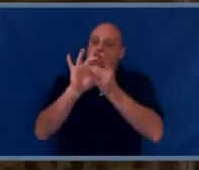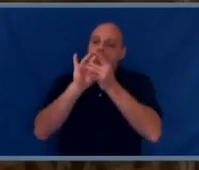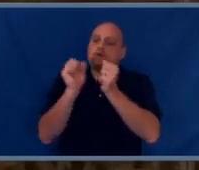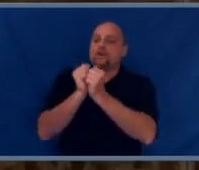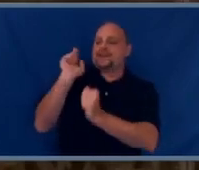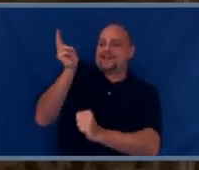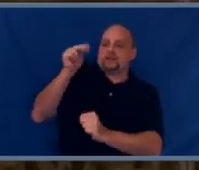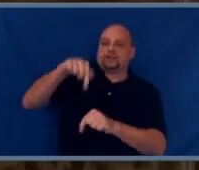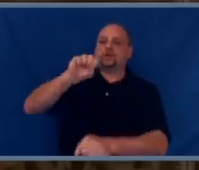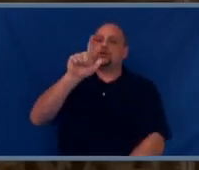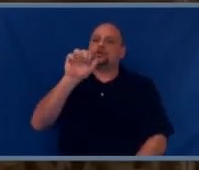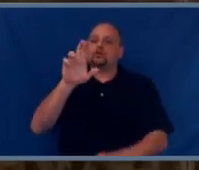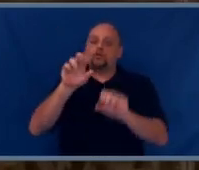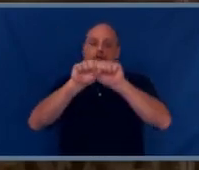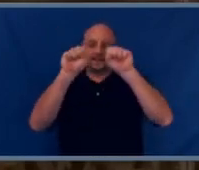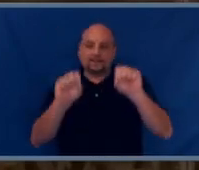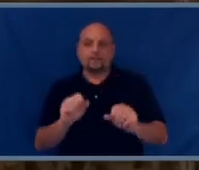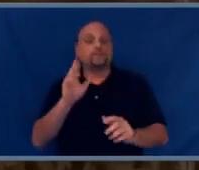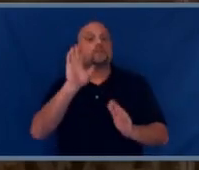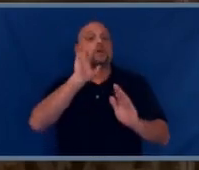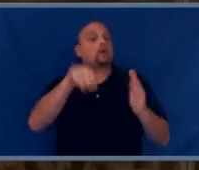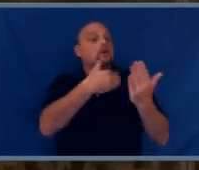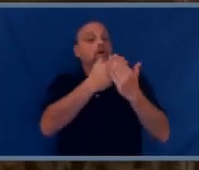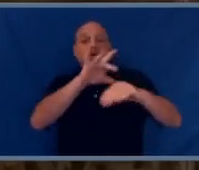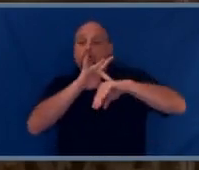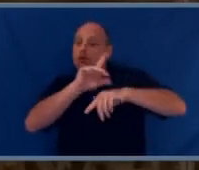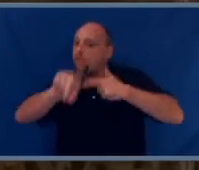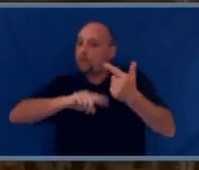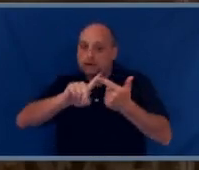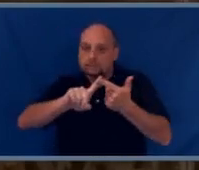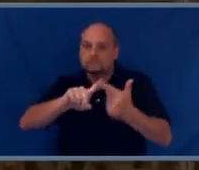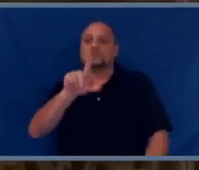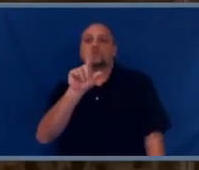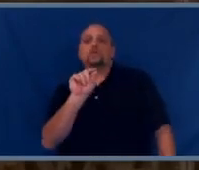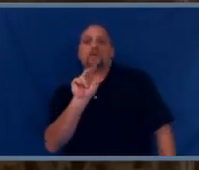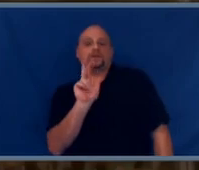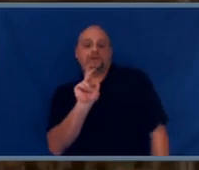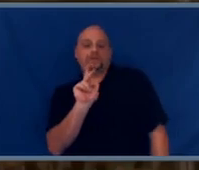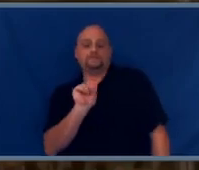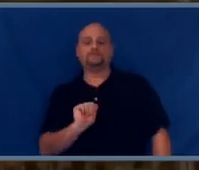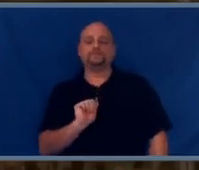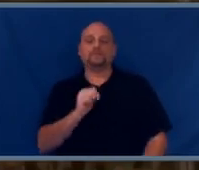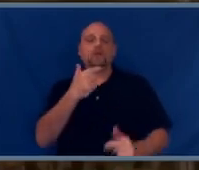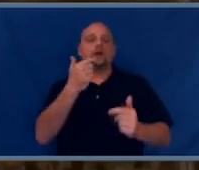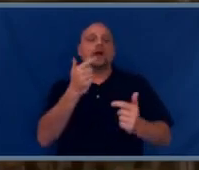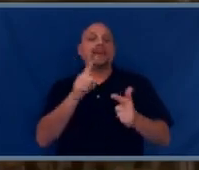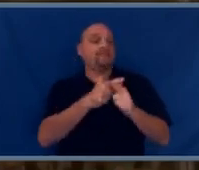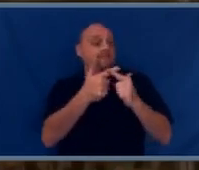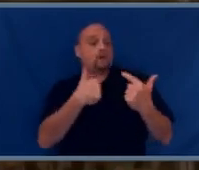WOULD HAVE MADE ITS WAY BACK TO EARTH SO WE CAN STUDY IT. THE QUESTION IS WHAT HAPPENS NEXT.